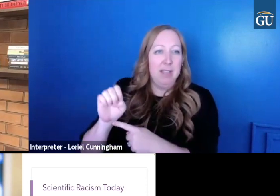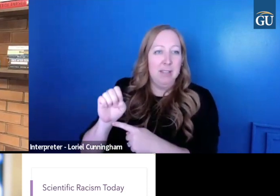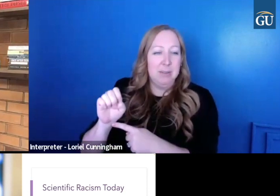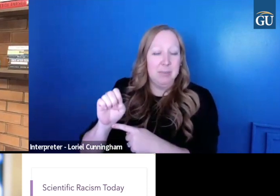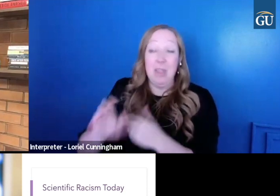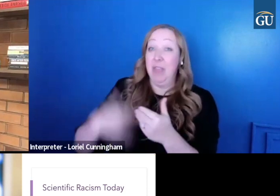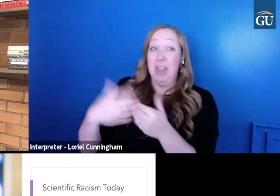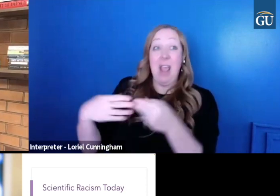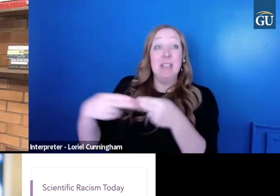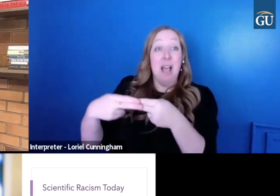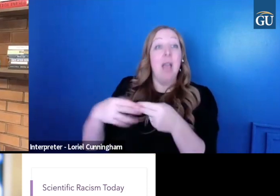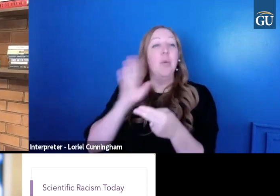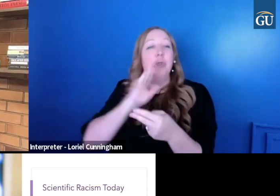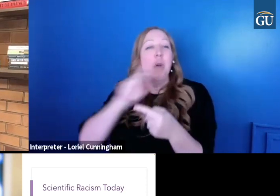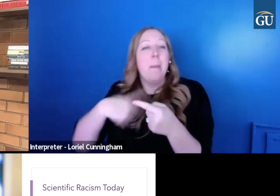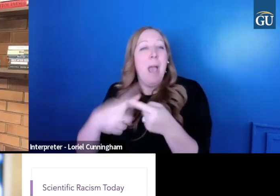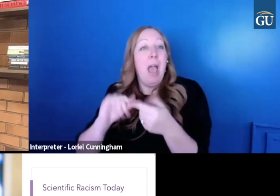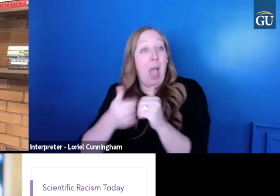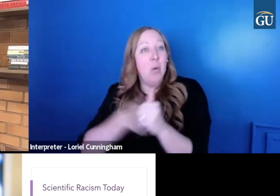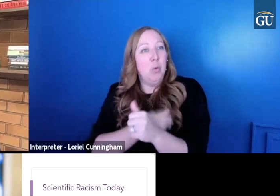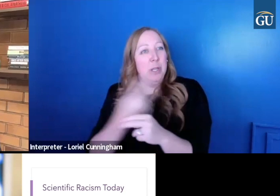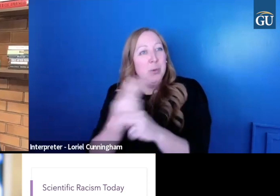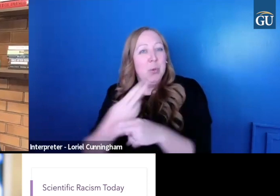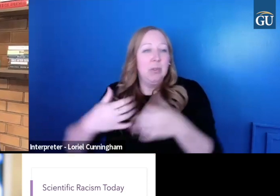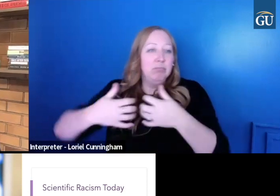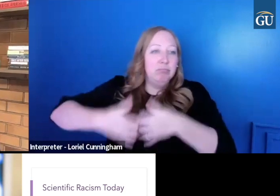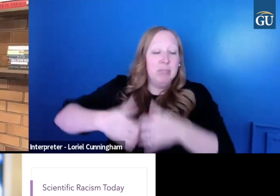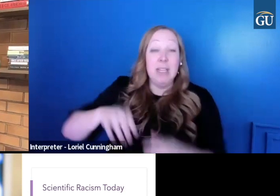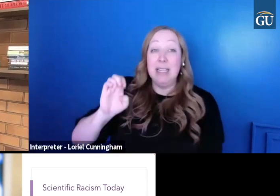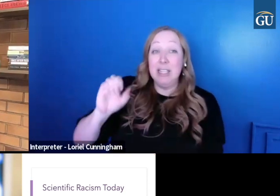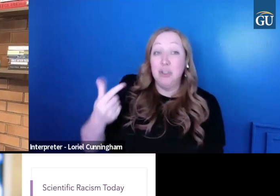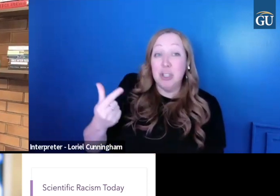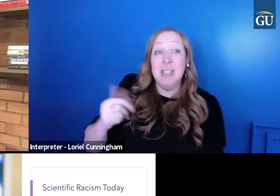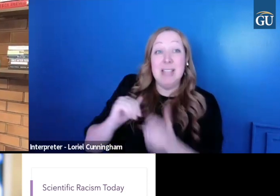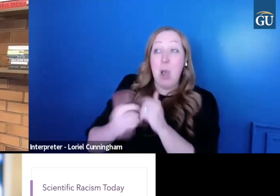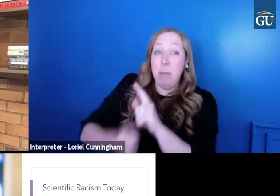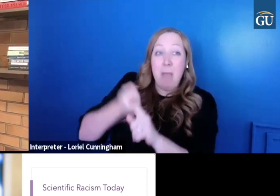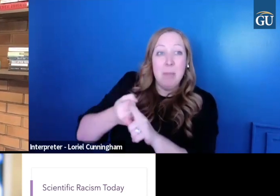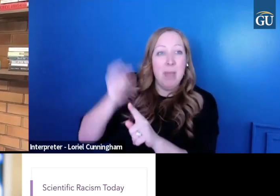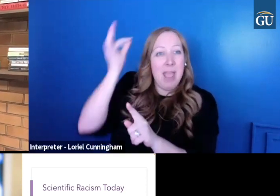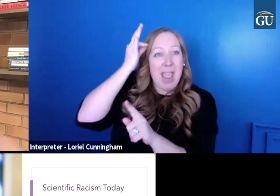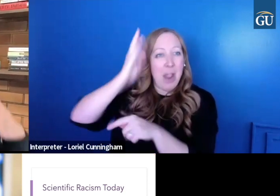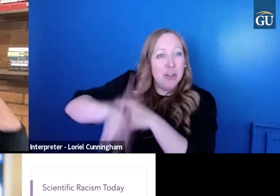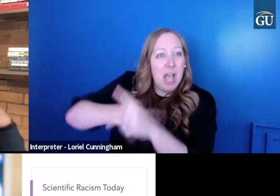. But that's a really good example of there's a particular type of problem. We needed to design something to